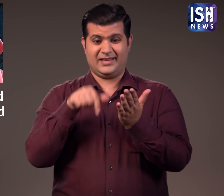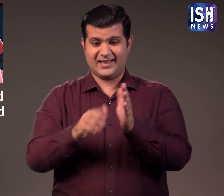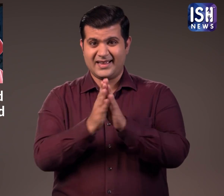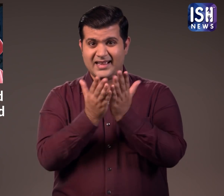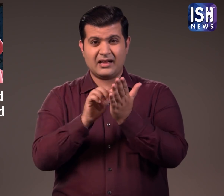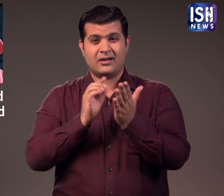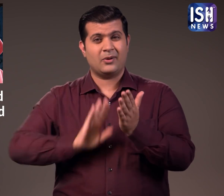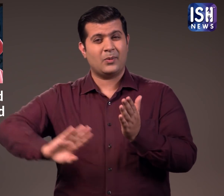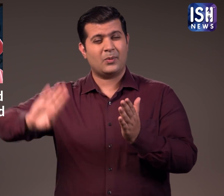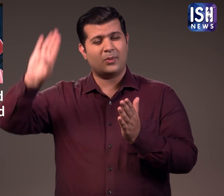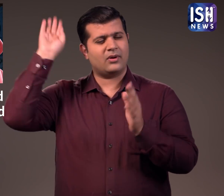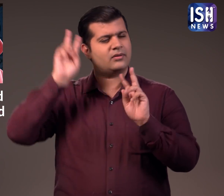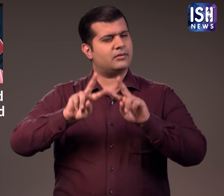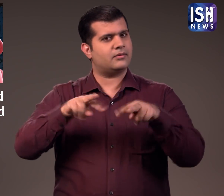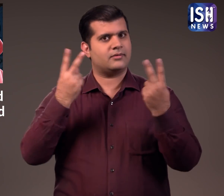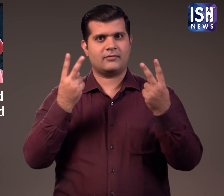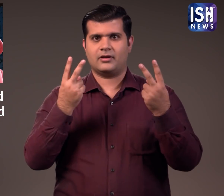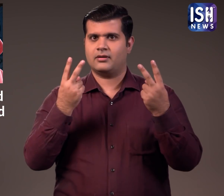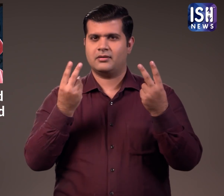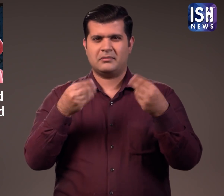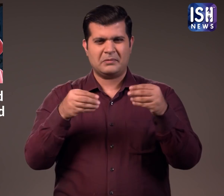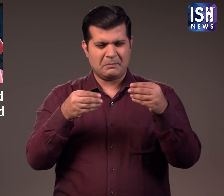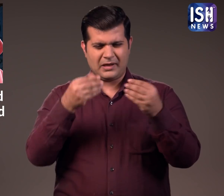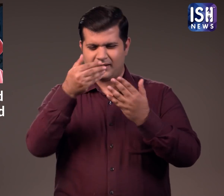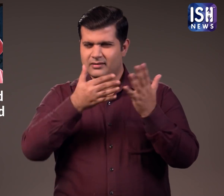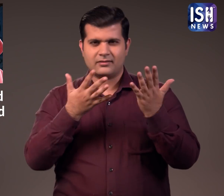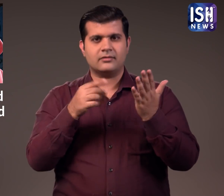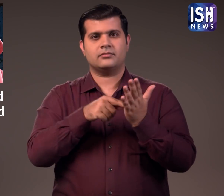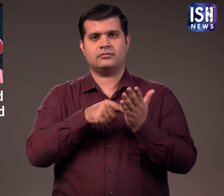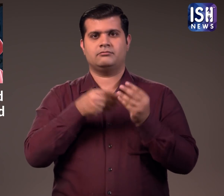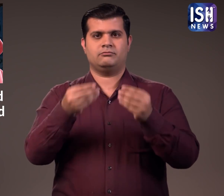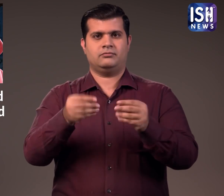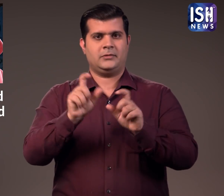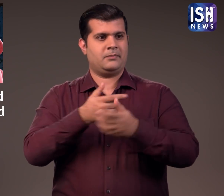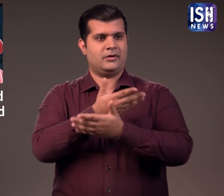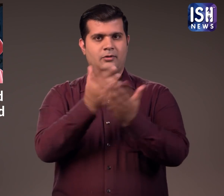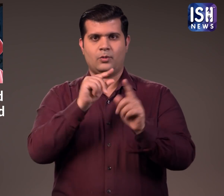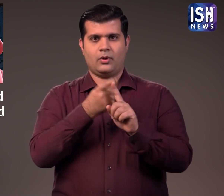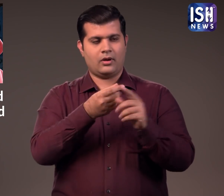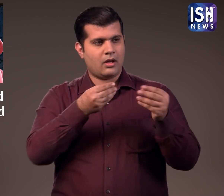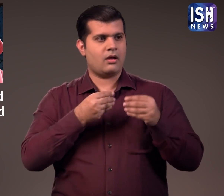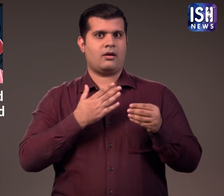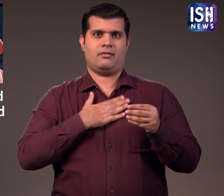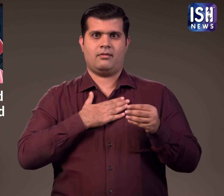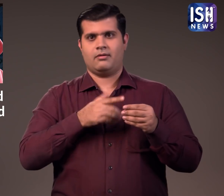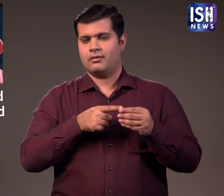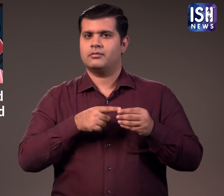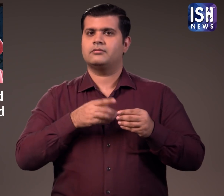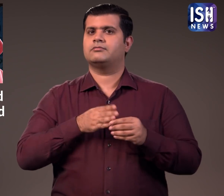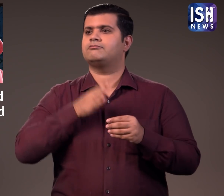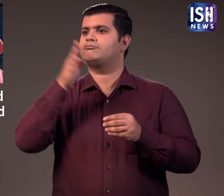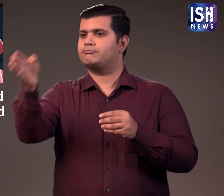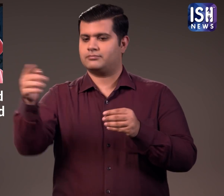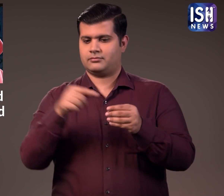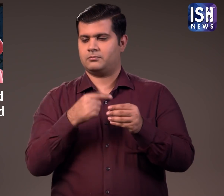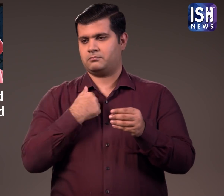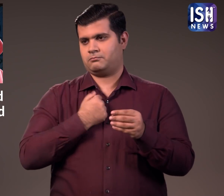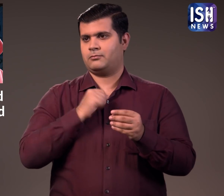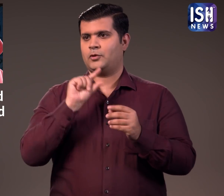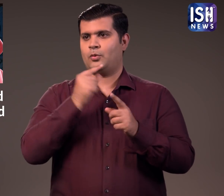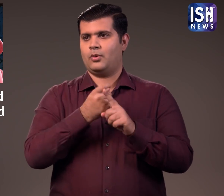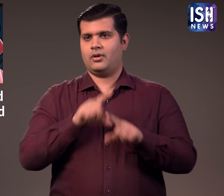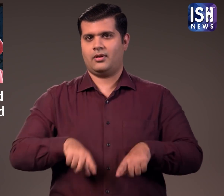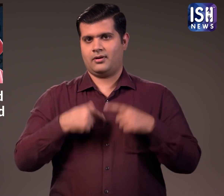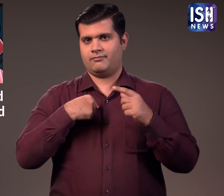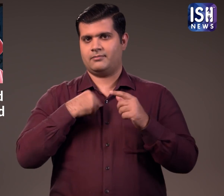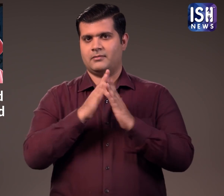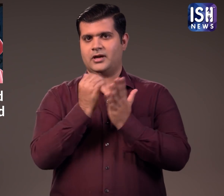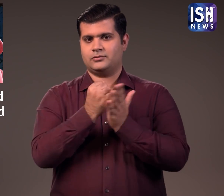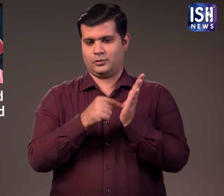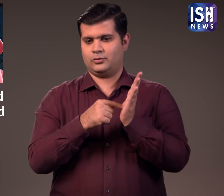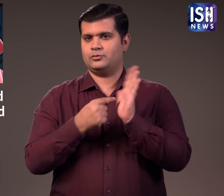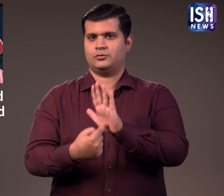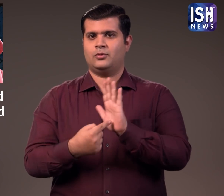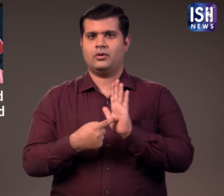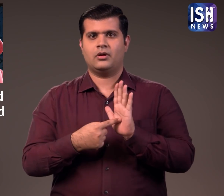During that time, passports were very different. They were just papers which identified that the person was a UK national.